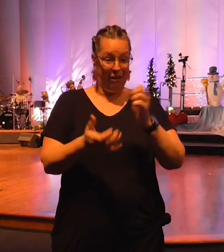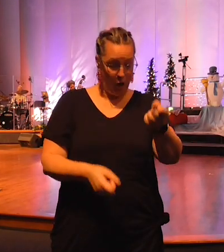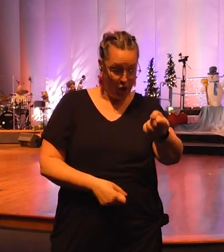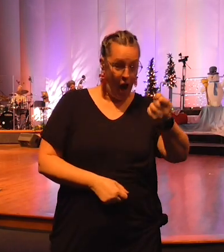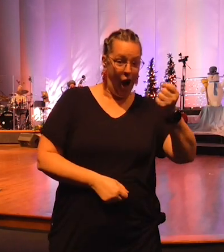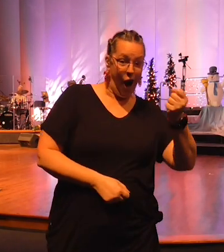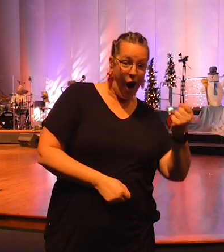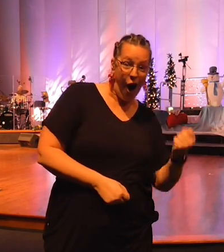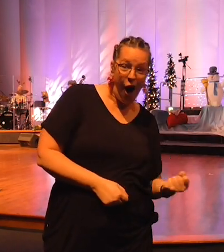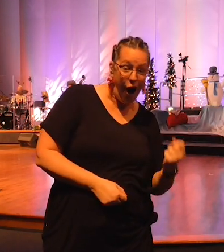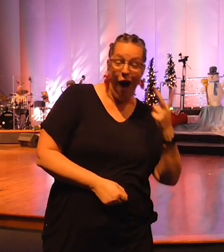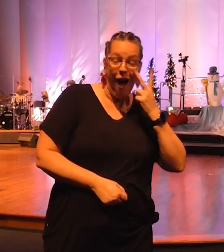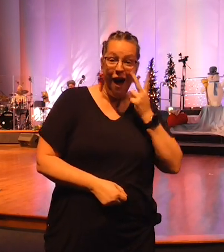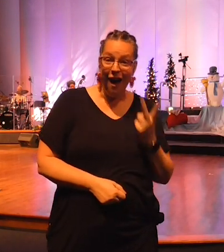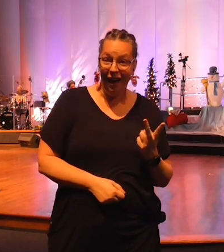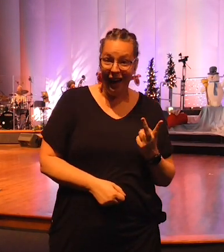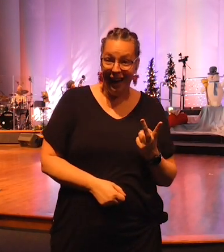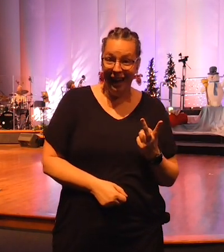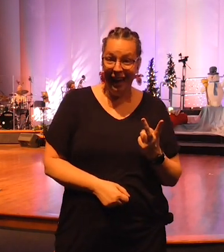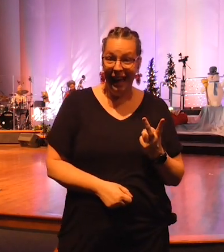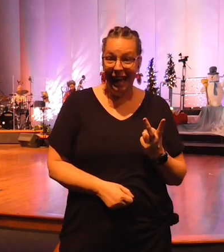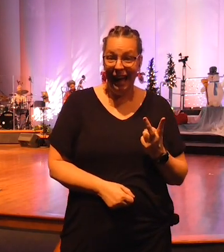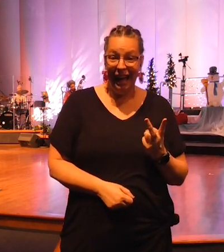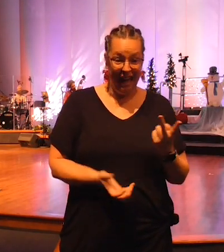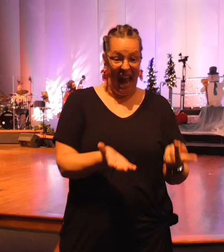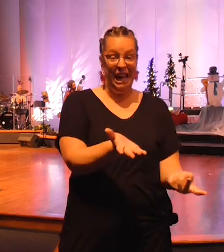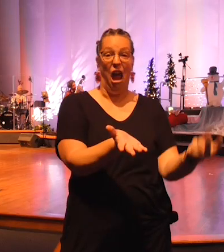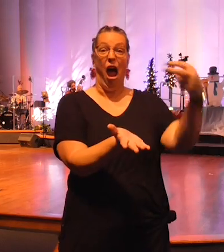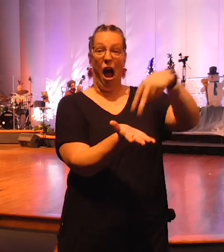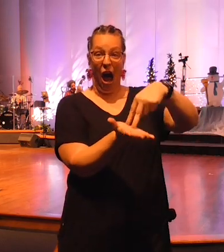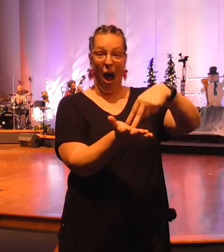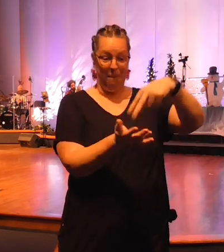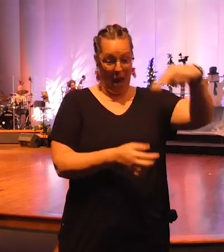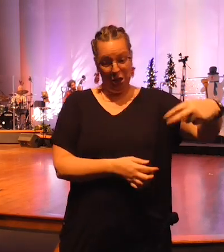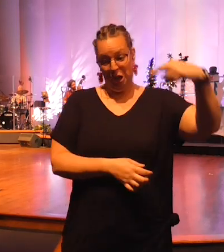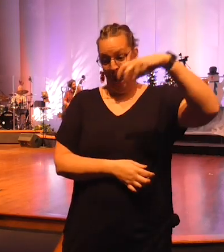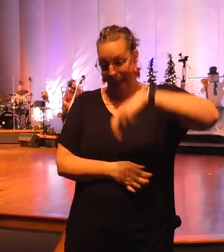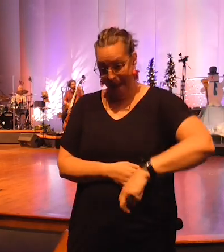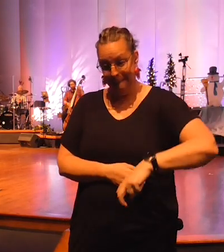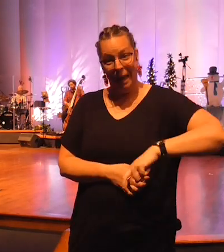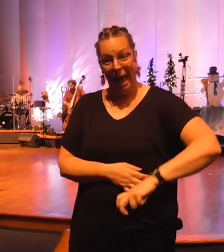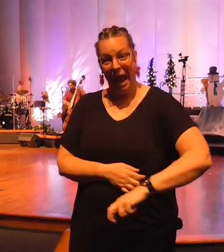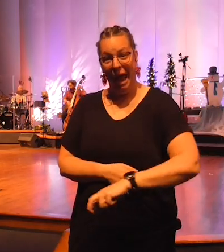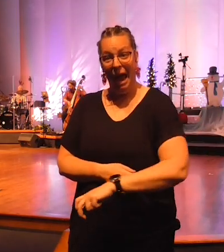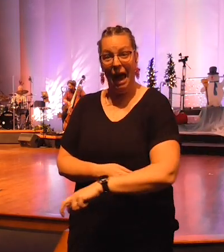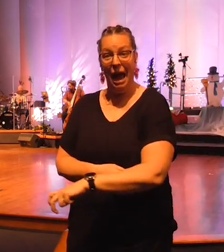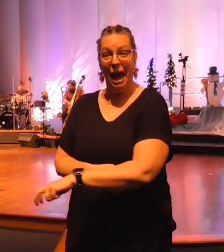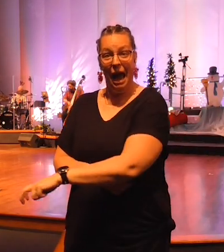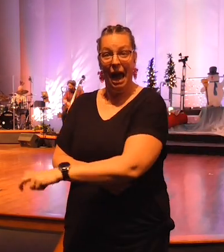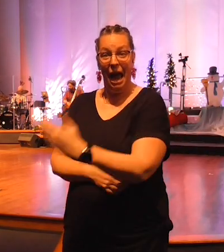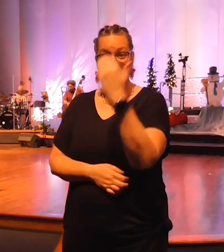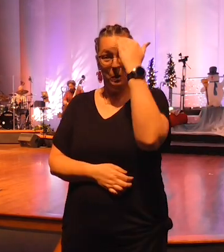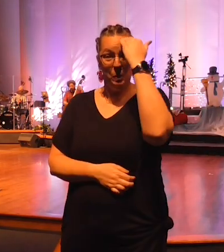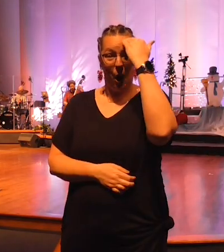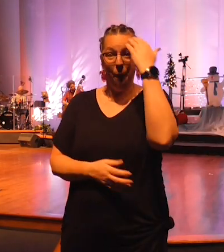A4 to 4 she couldn't believe it when she opened up the door he got up on his feet and jumped out